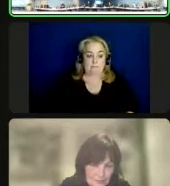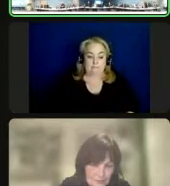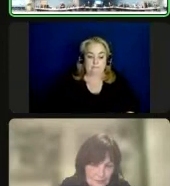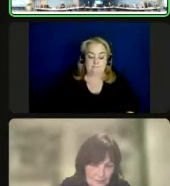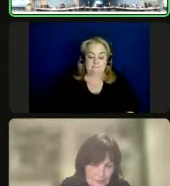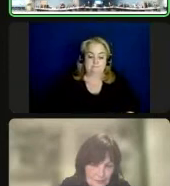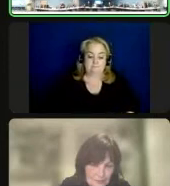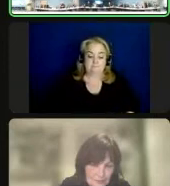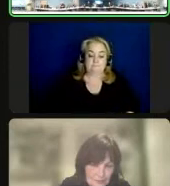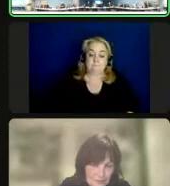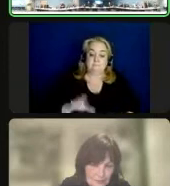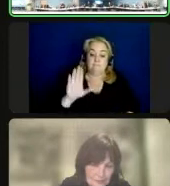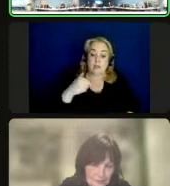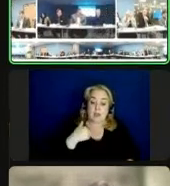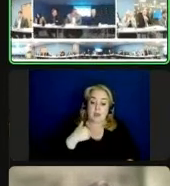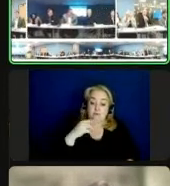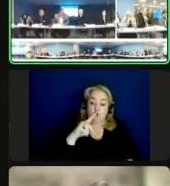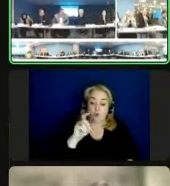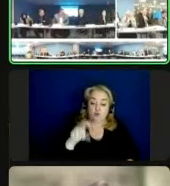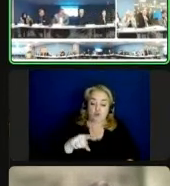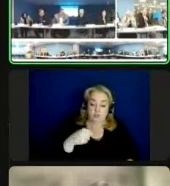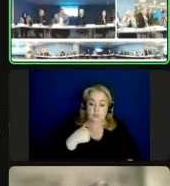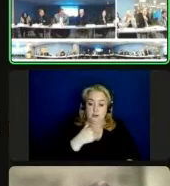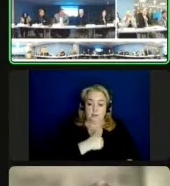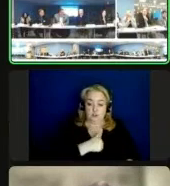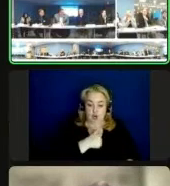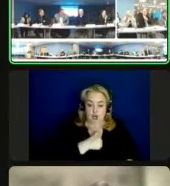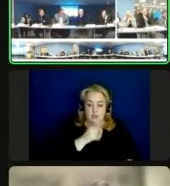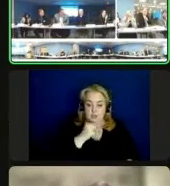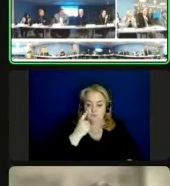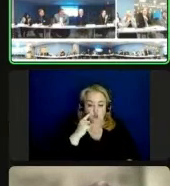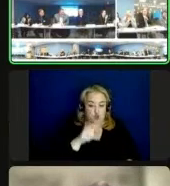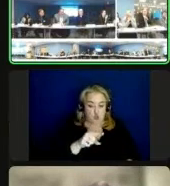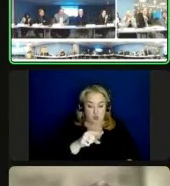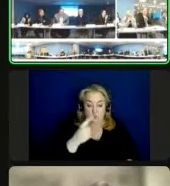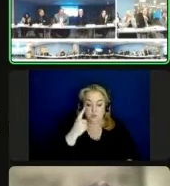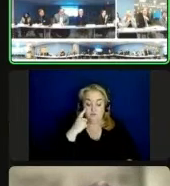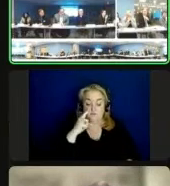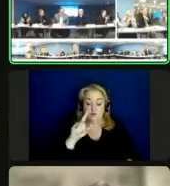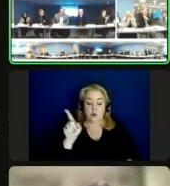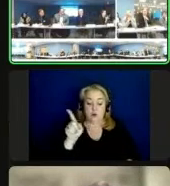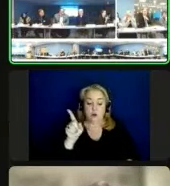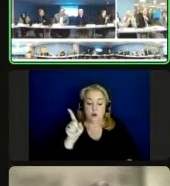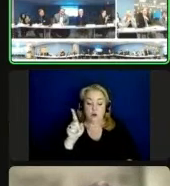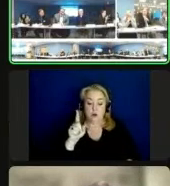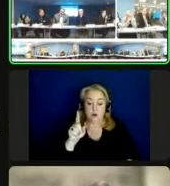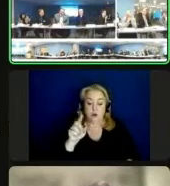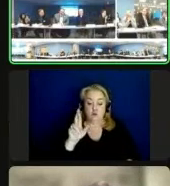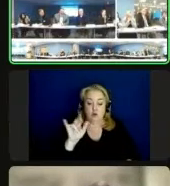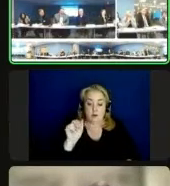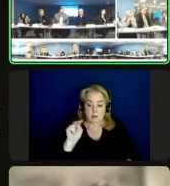TO APPLES.